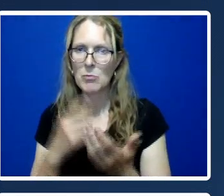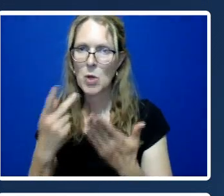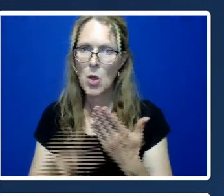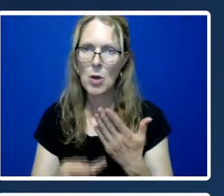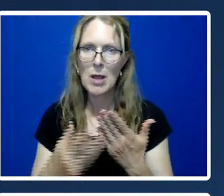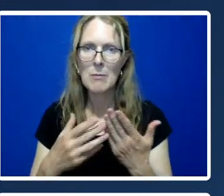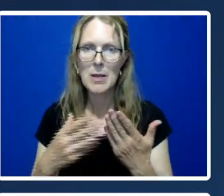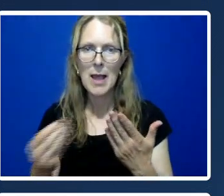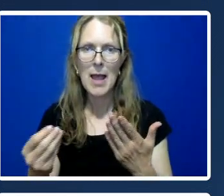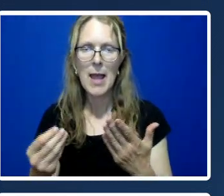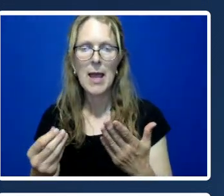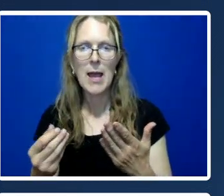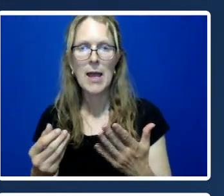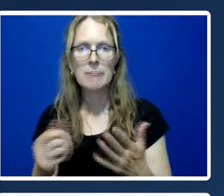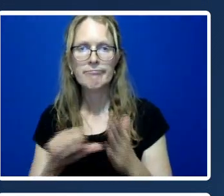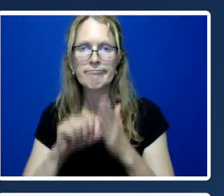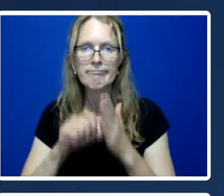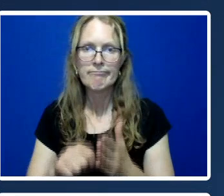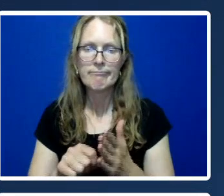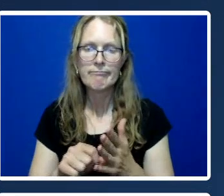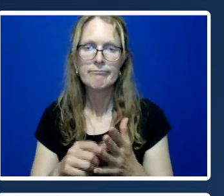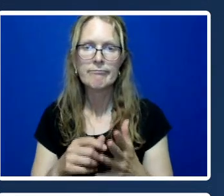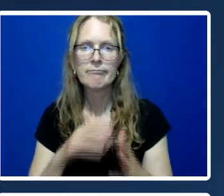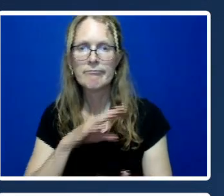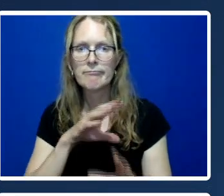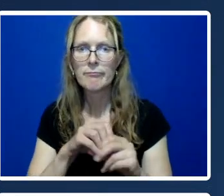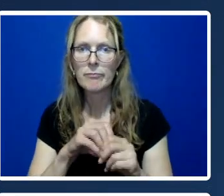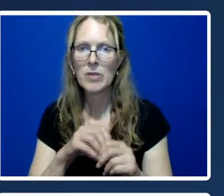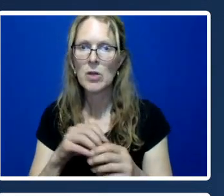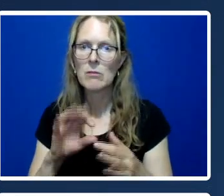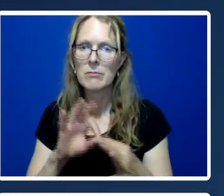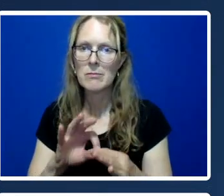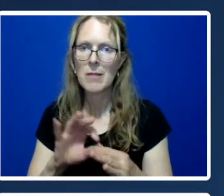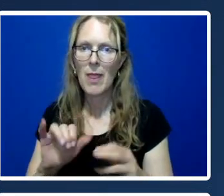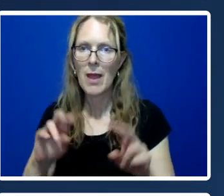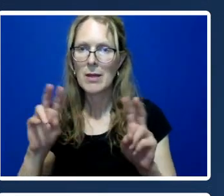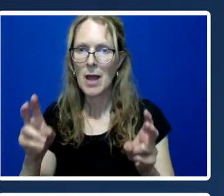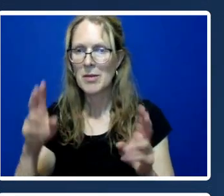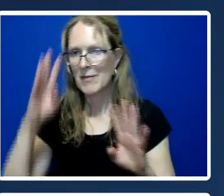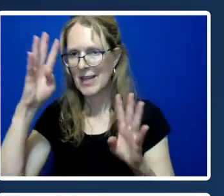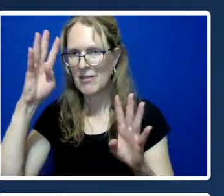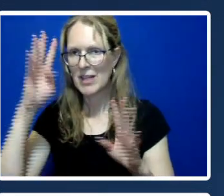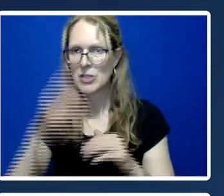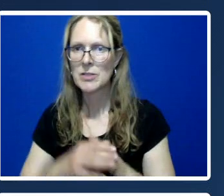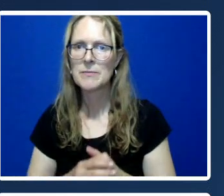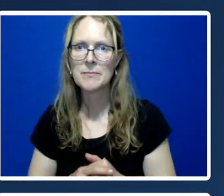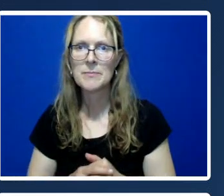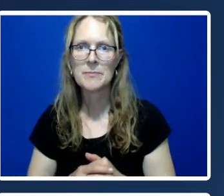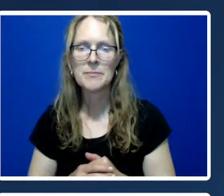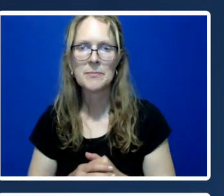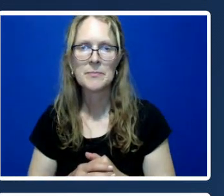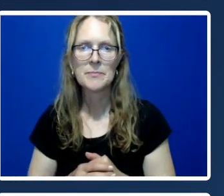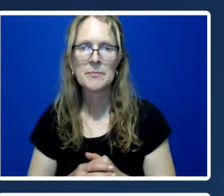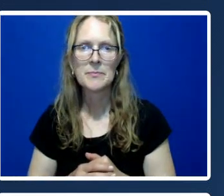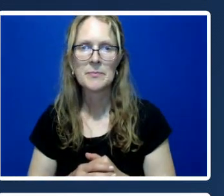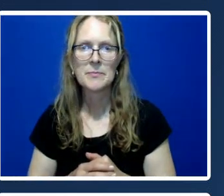engagement around the topic of innovation. The host organizations are really the centers of